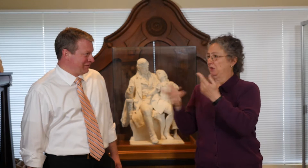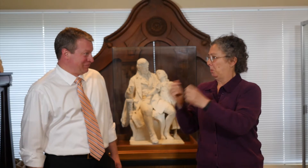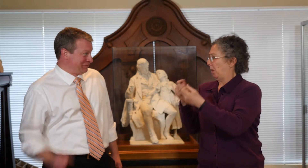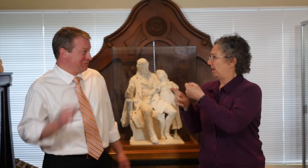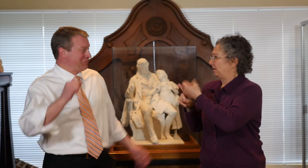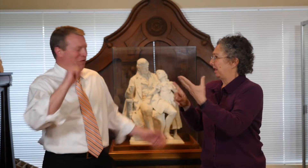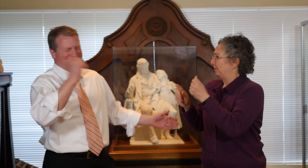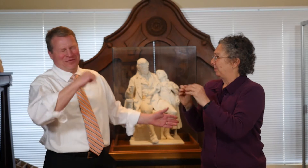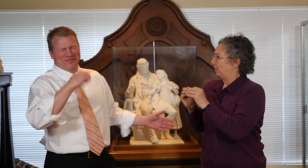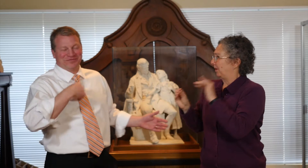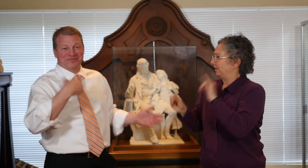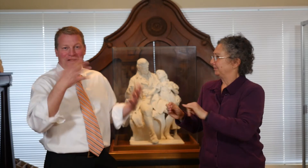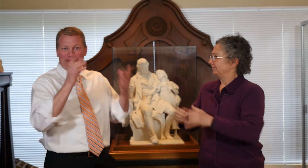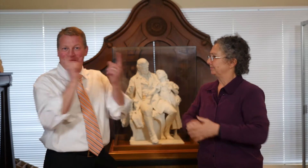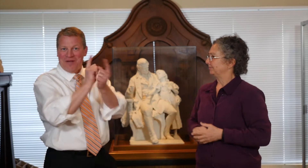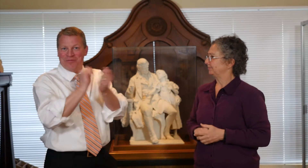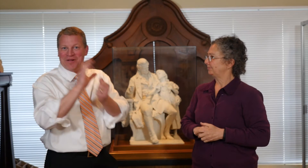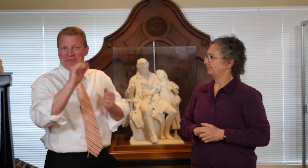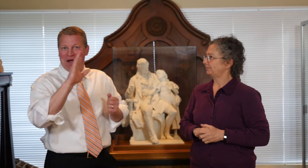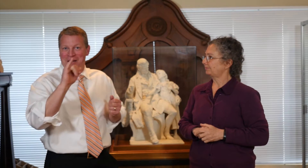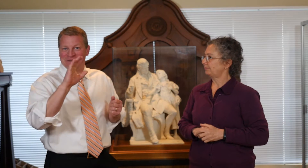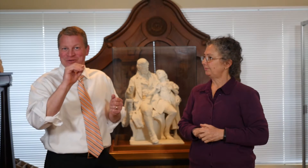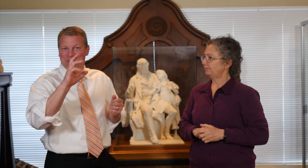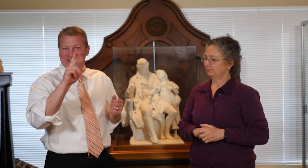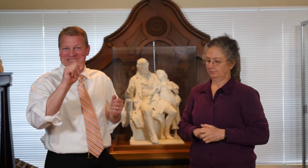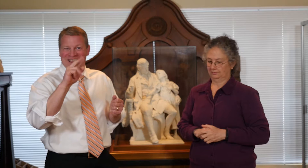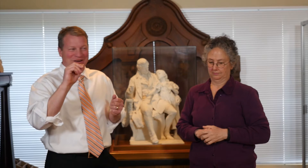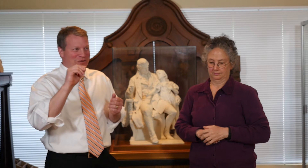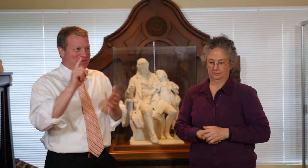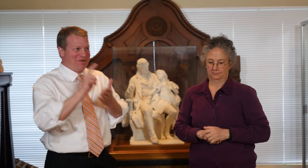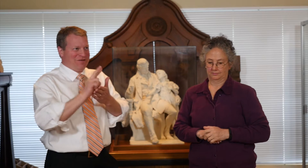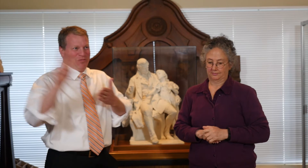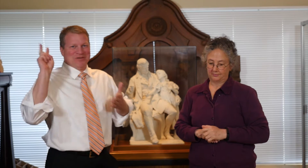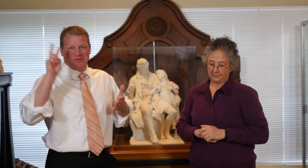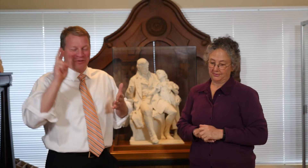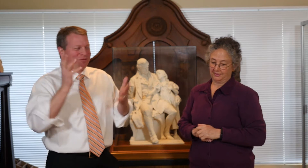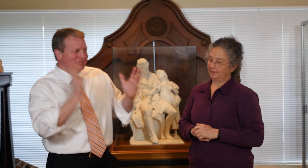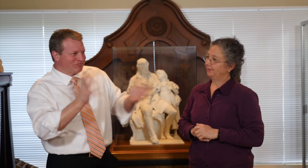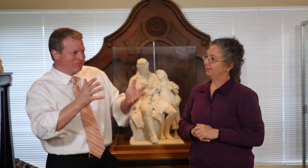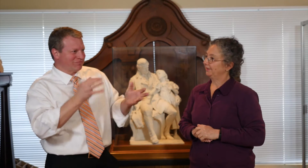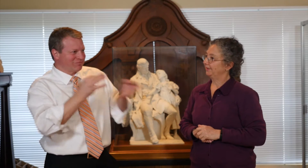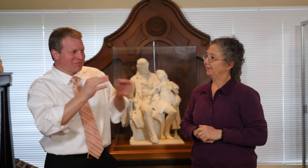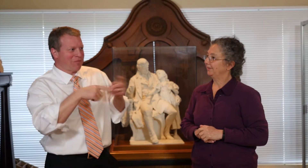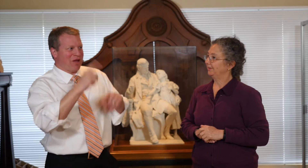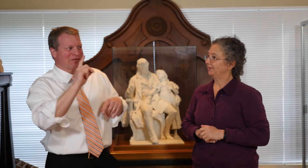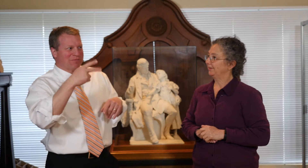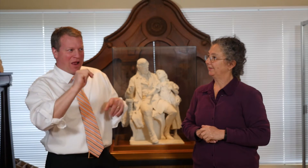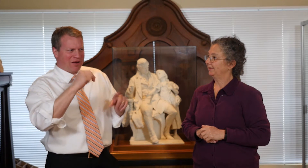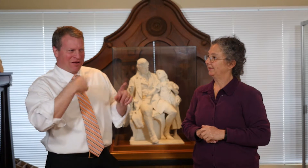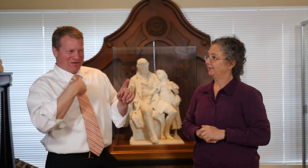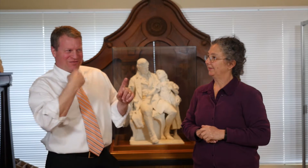to see if we can get them involved. I did meet with Bobbi Cordano two weeks ago and explained